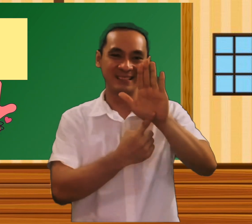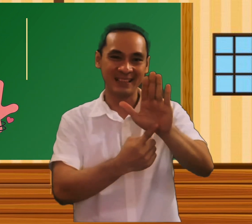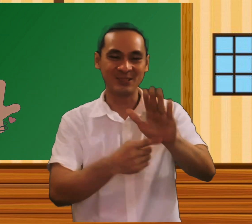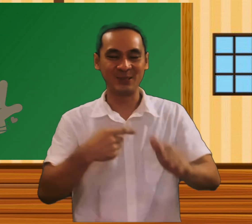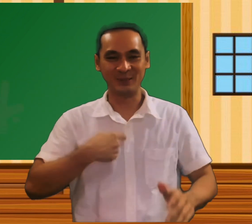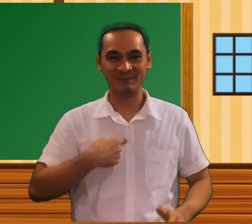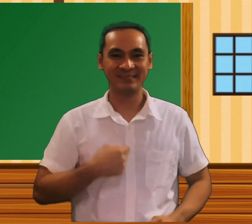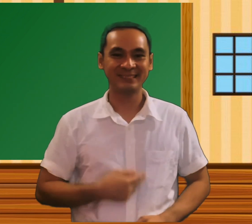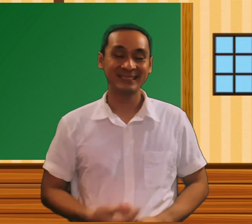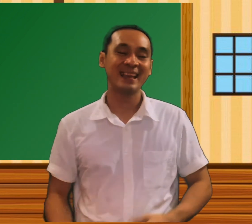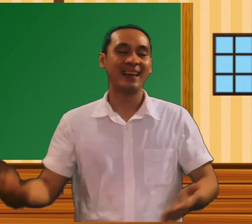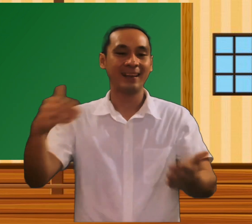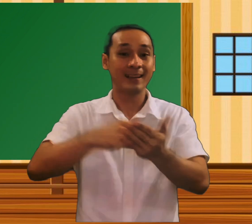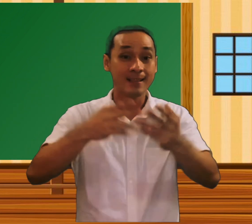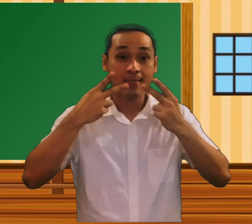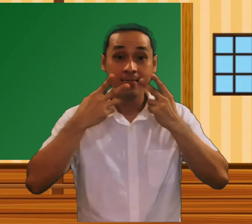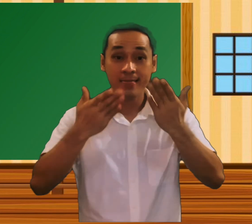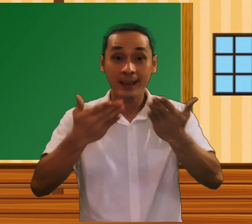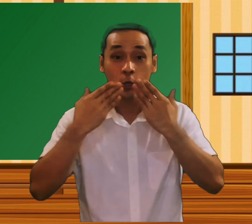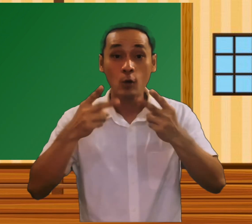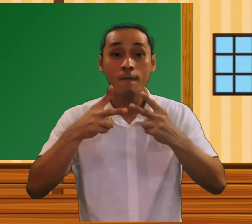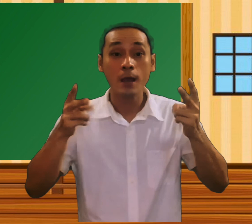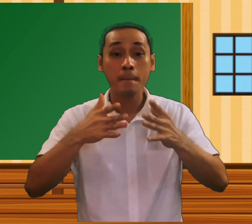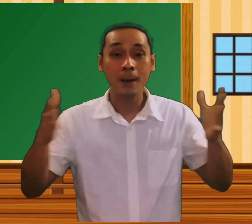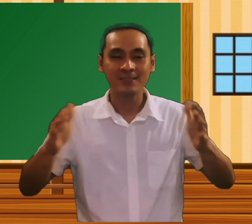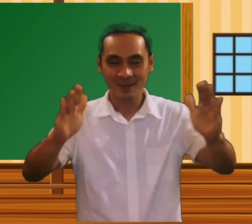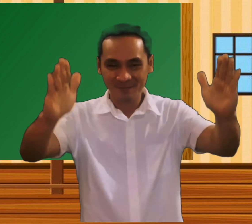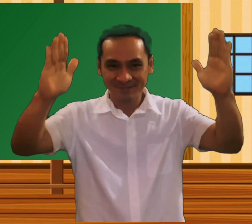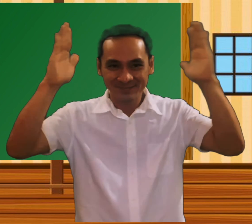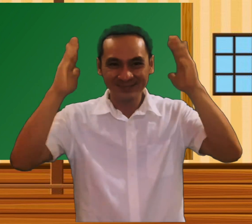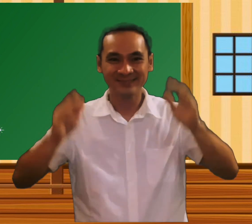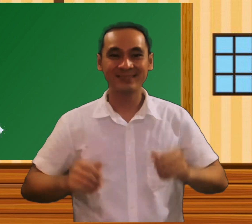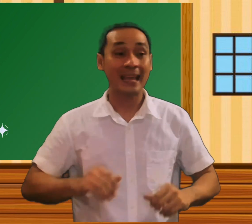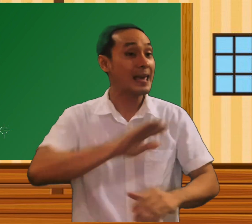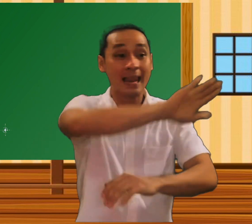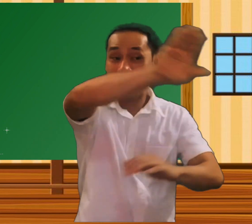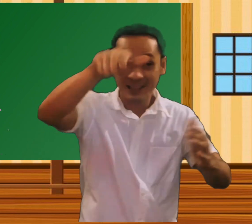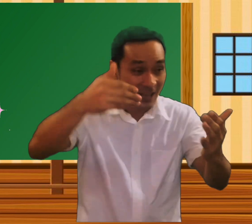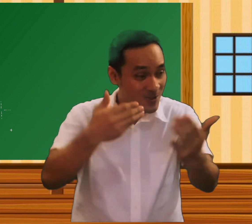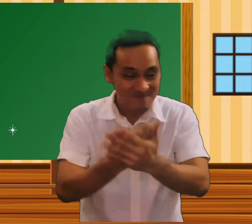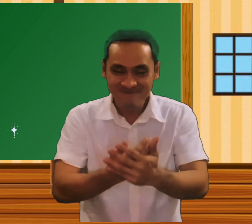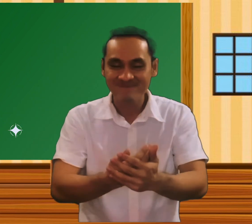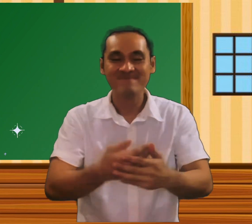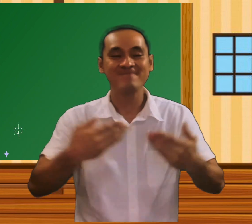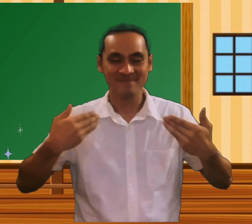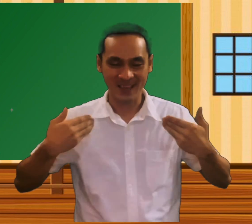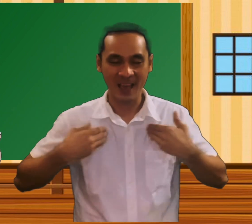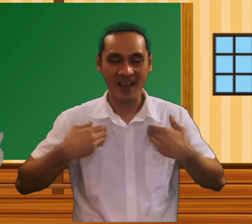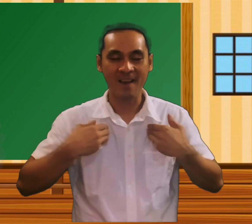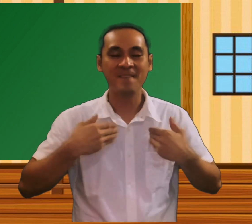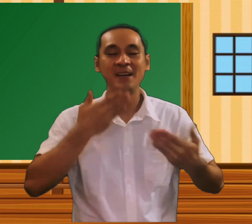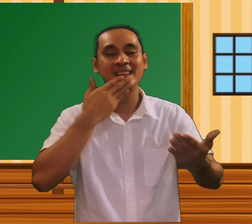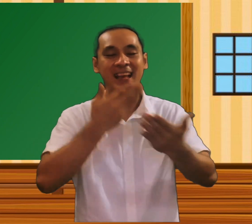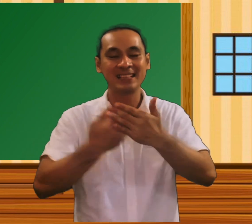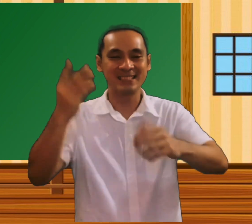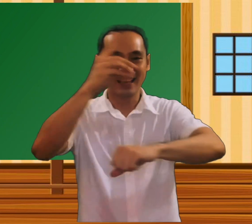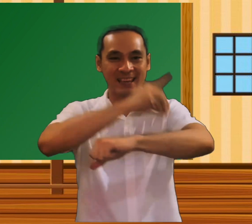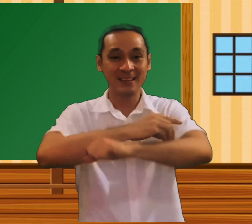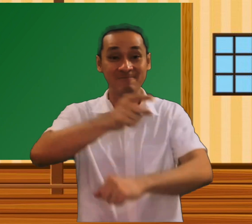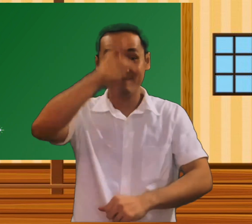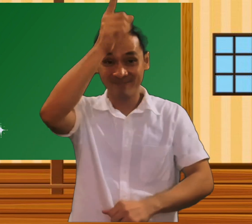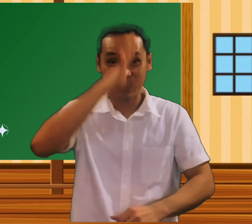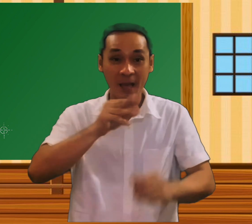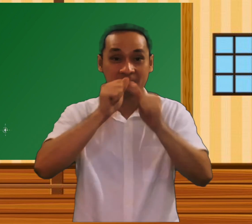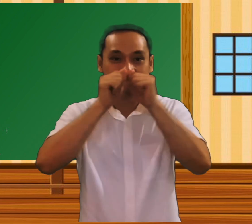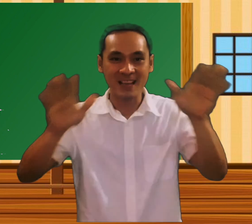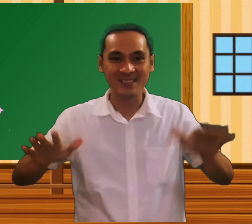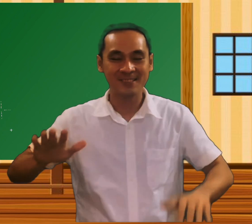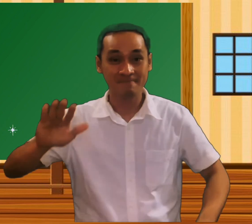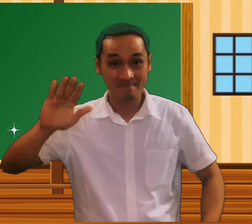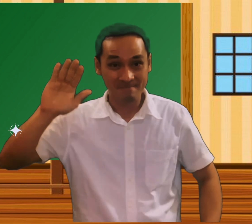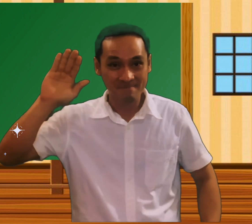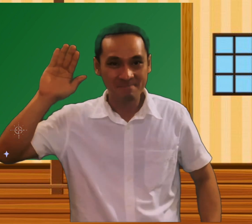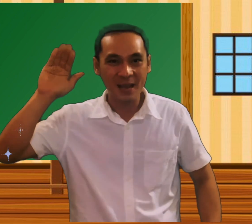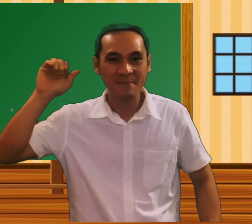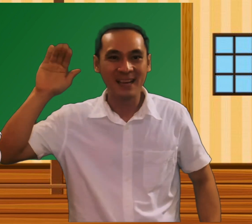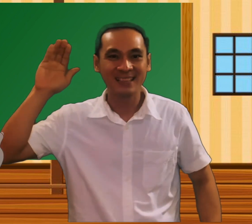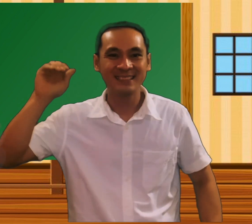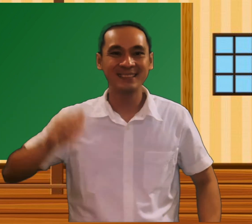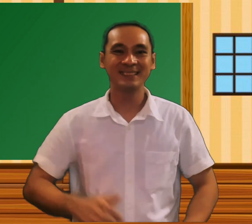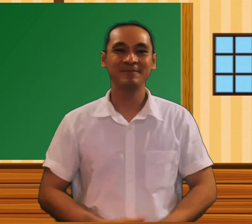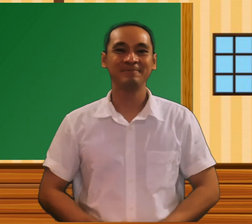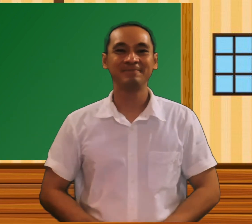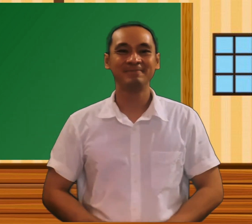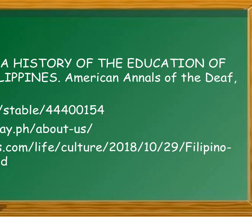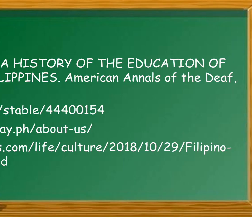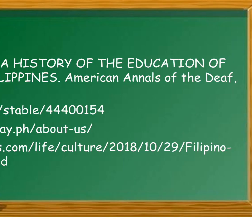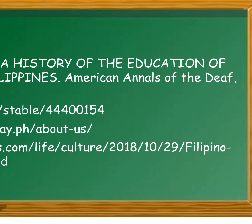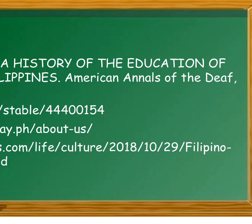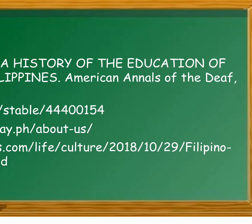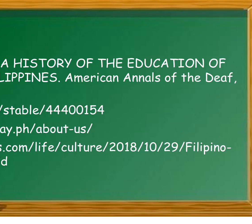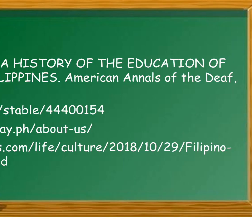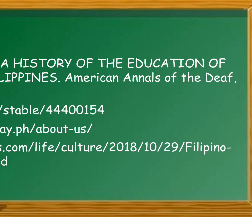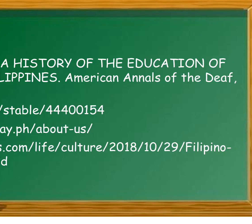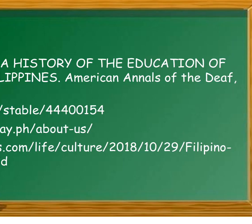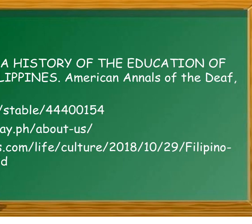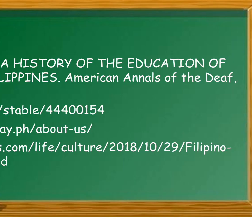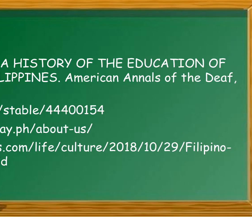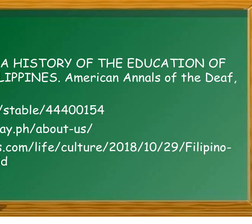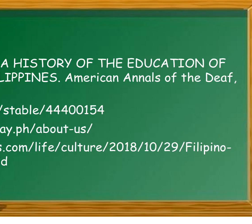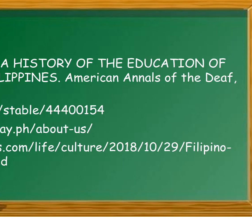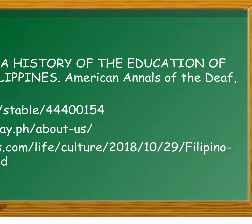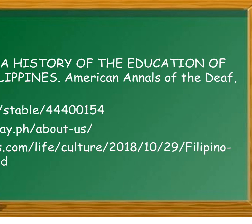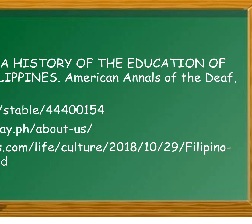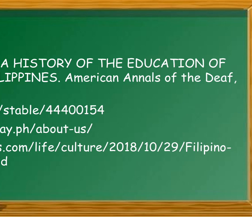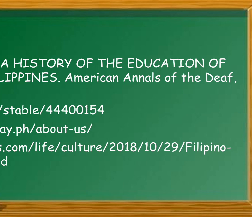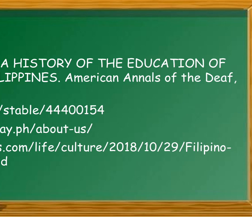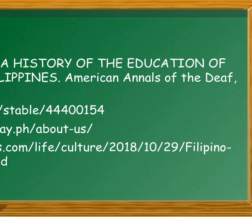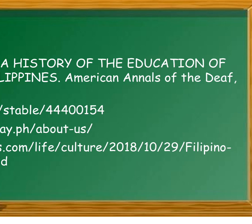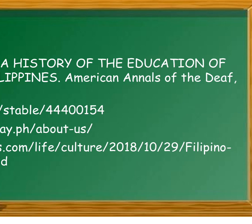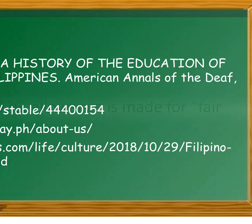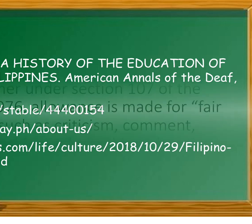again thank you very much paul for listening and all of you have a nice depo and godbless goodbye